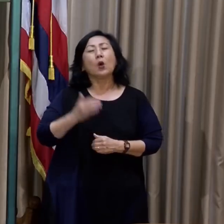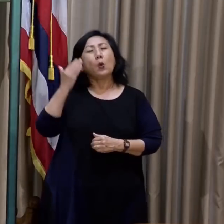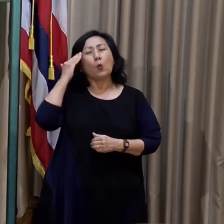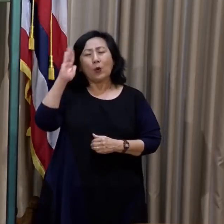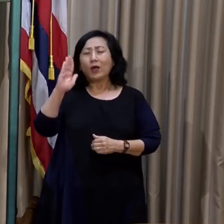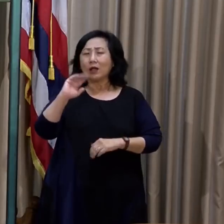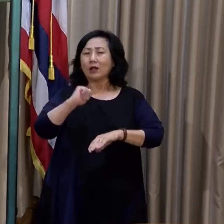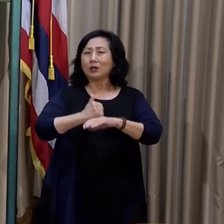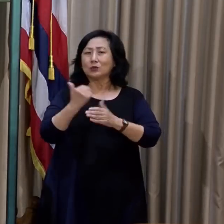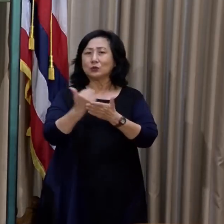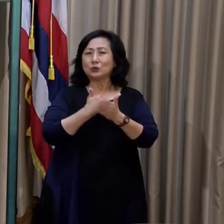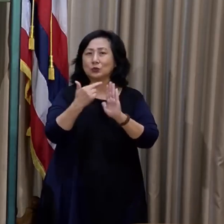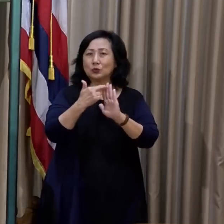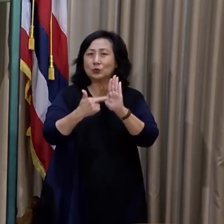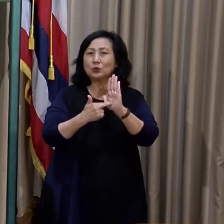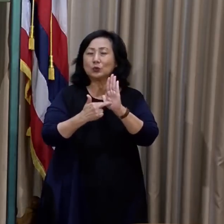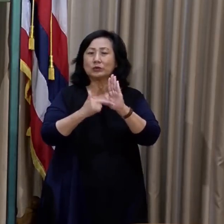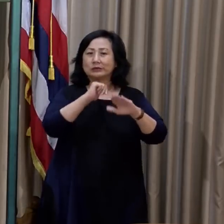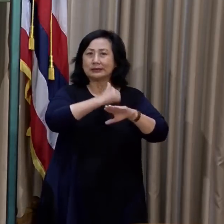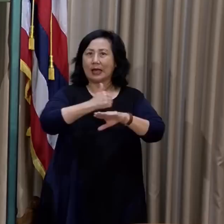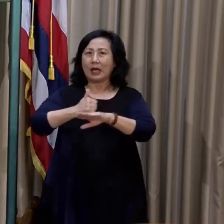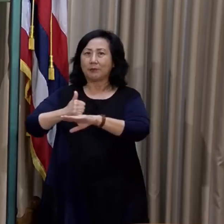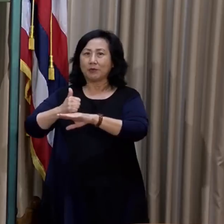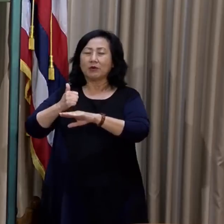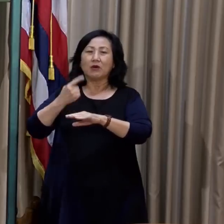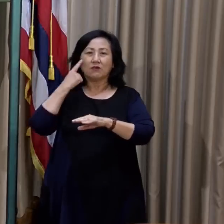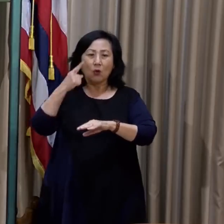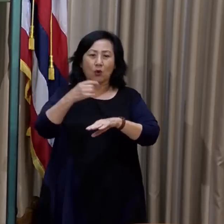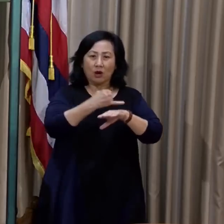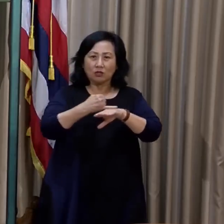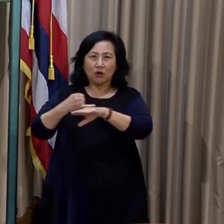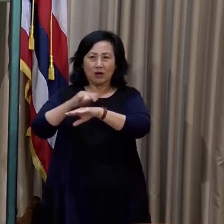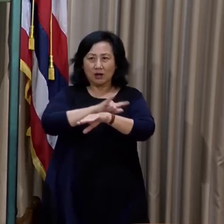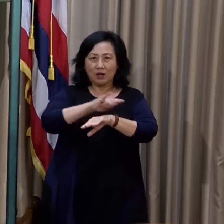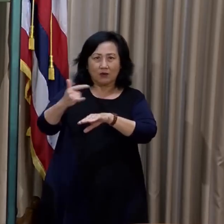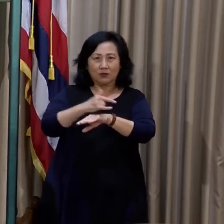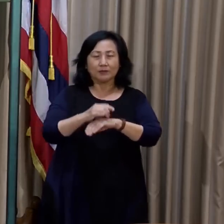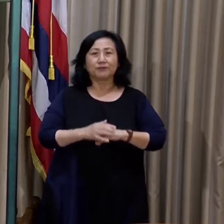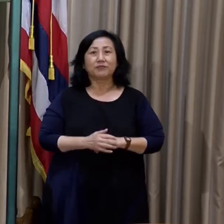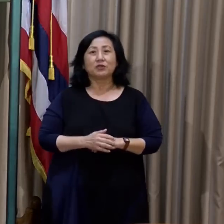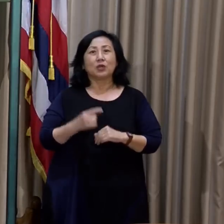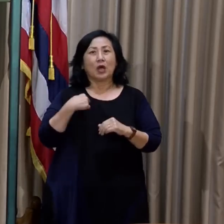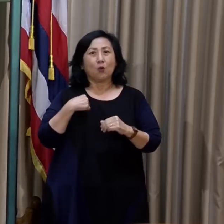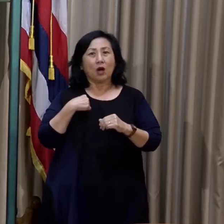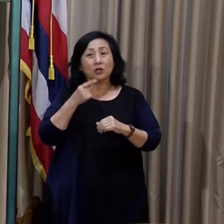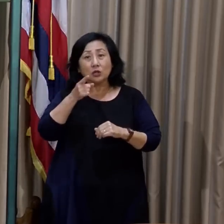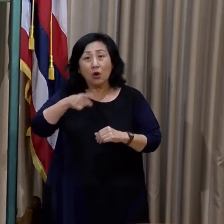OPPORTUNITY. THERE WILL BE NEW PROCEDURES AND